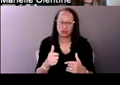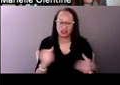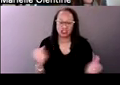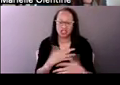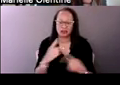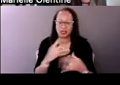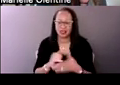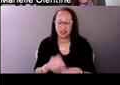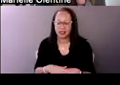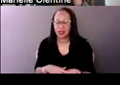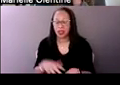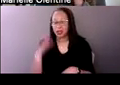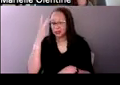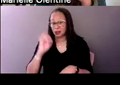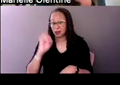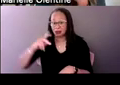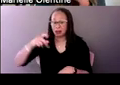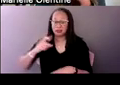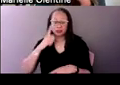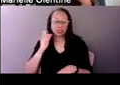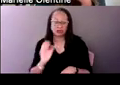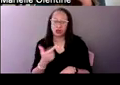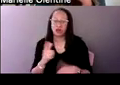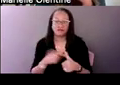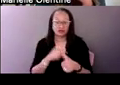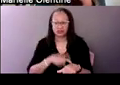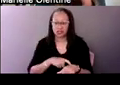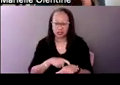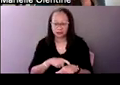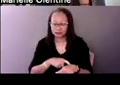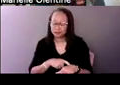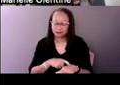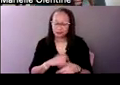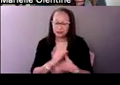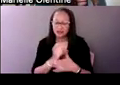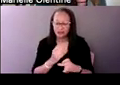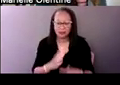relocation from their homeland. FOR SAMA was more of